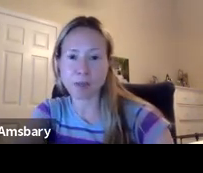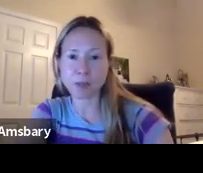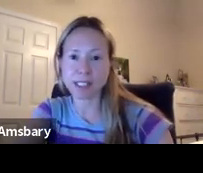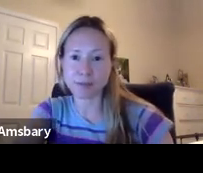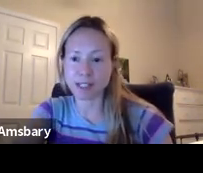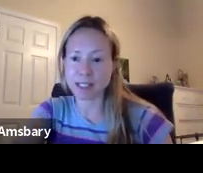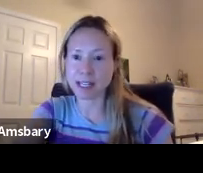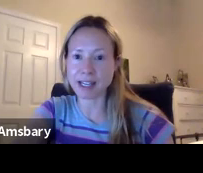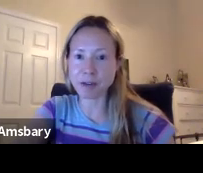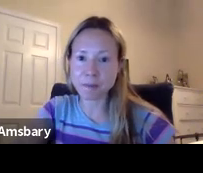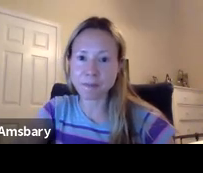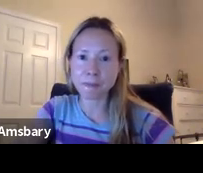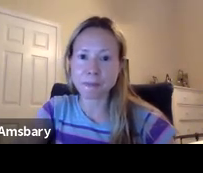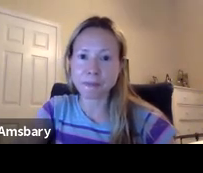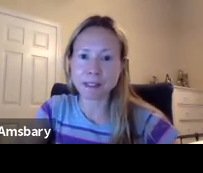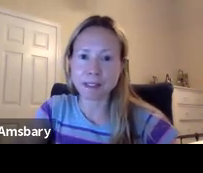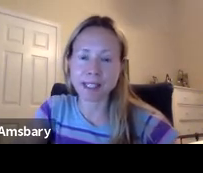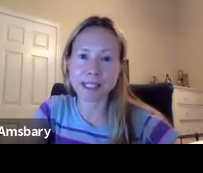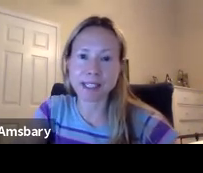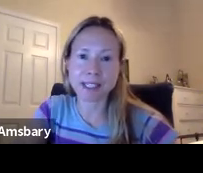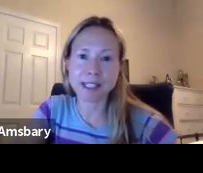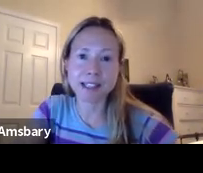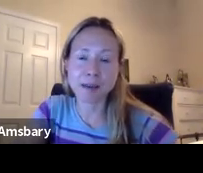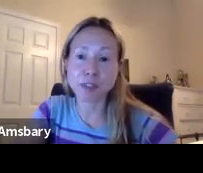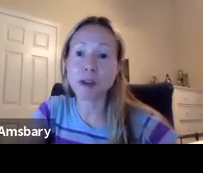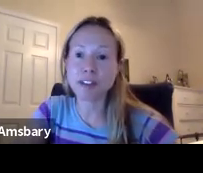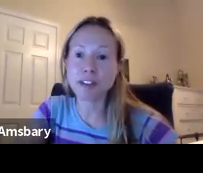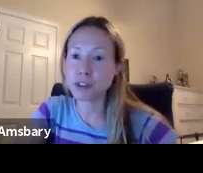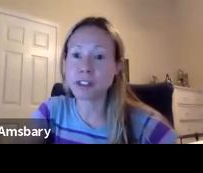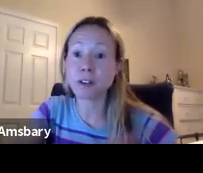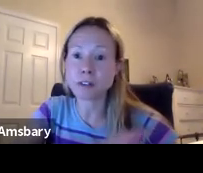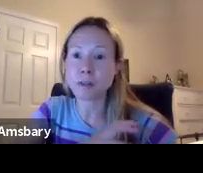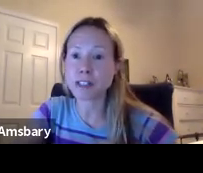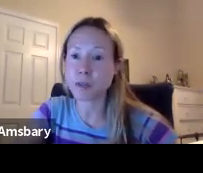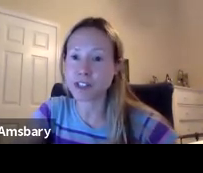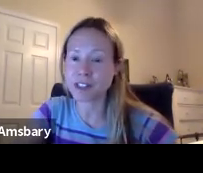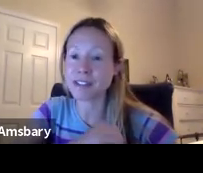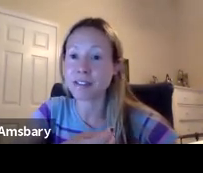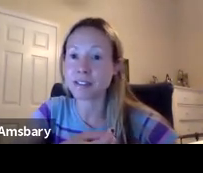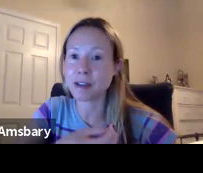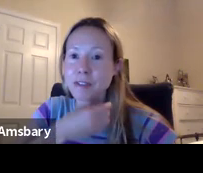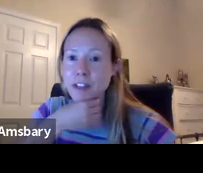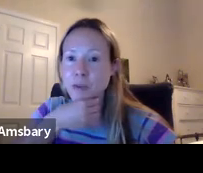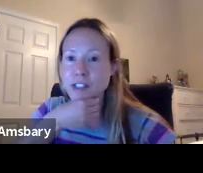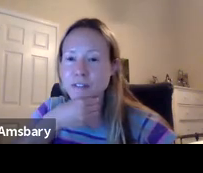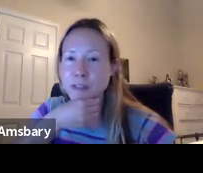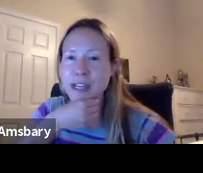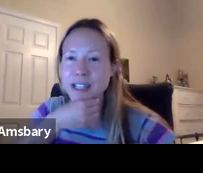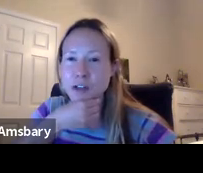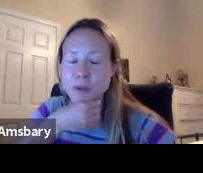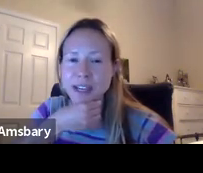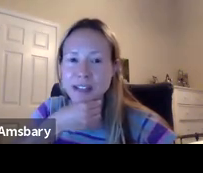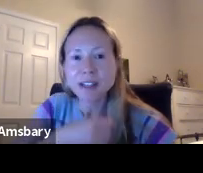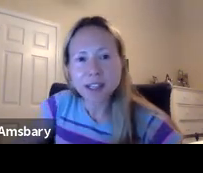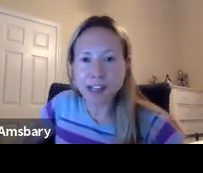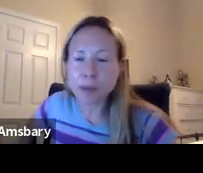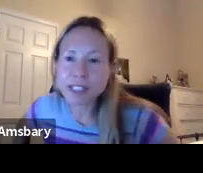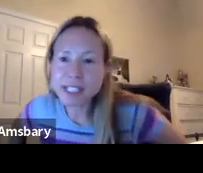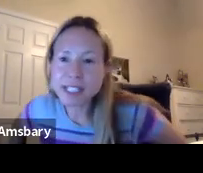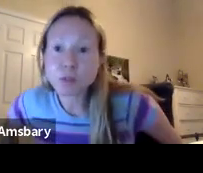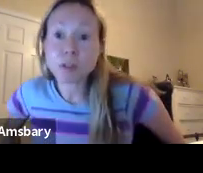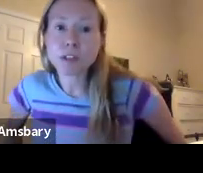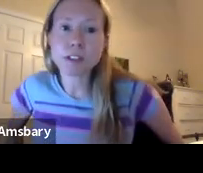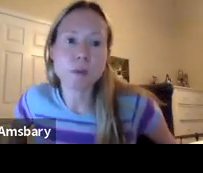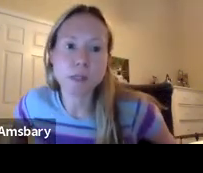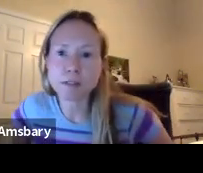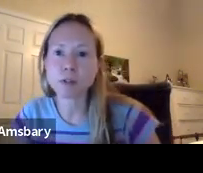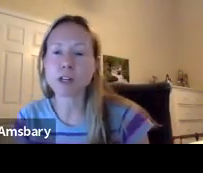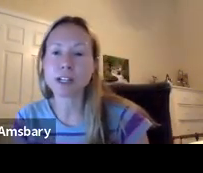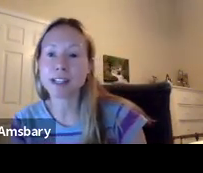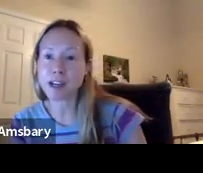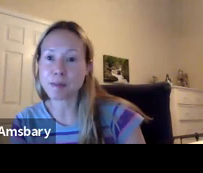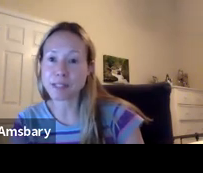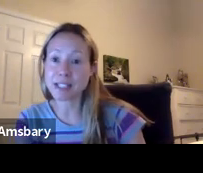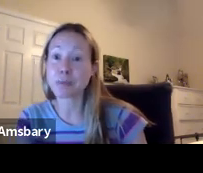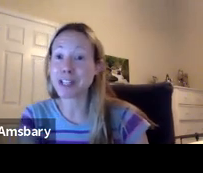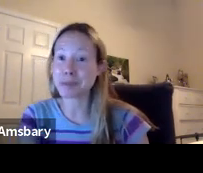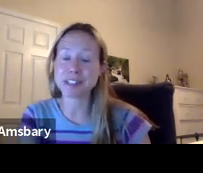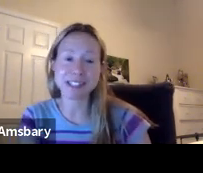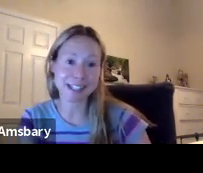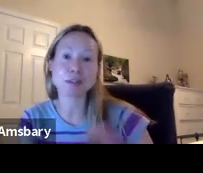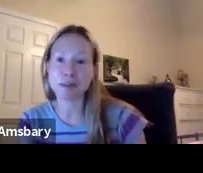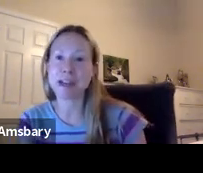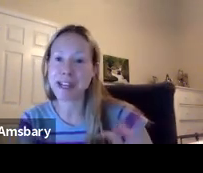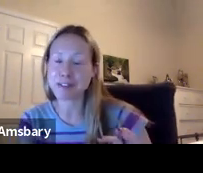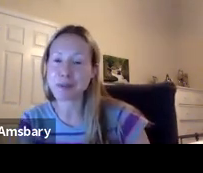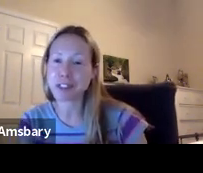I'm posting it right now. And so you'll have the opportunity to also ask questions in that evaluation feedback and I know we have a couple of attendees who are looking forward to the recording, because they weren't able to stay so they might have some